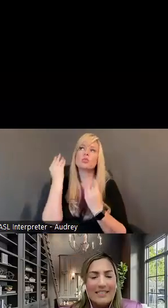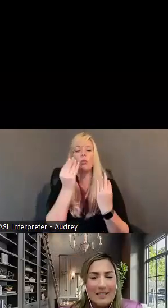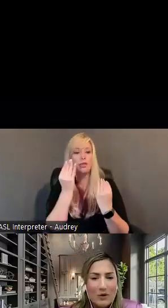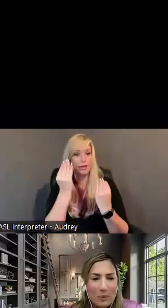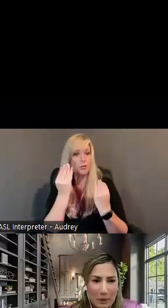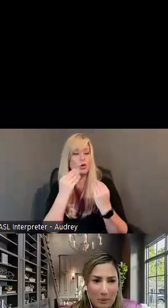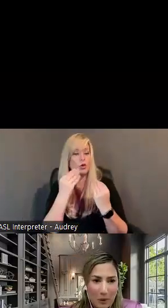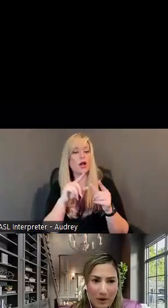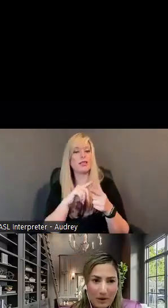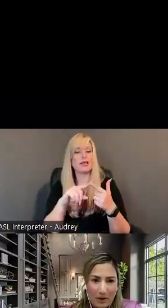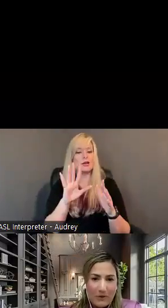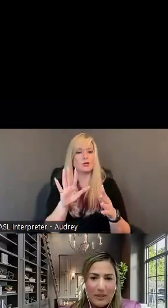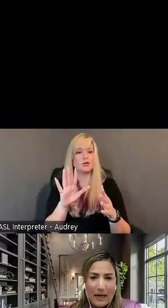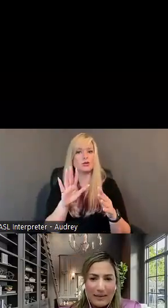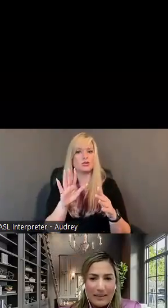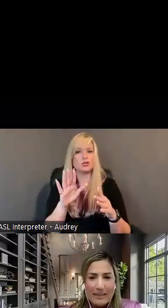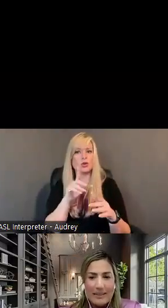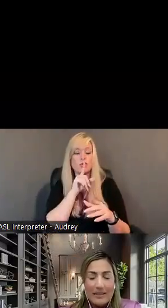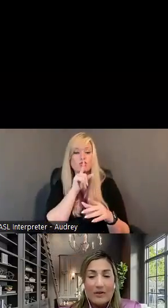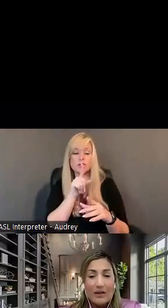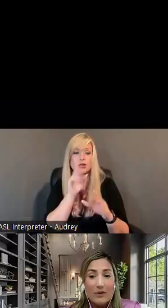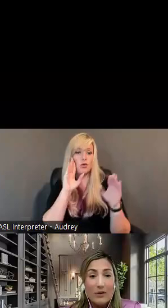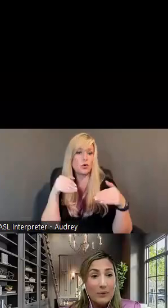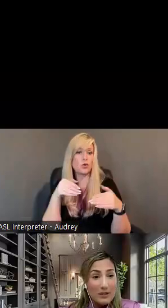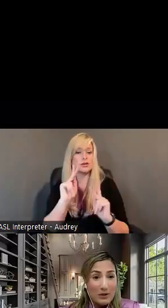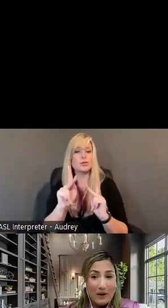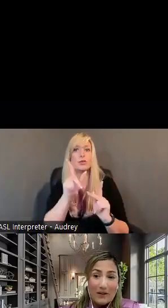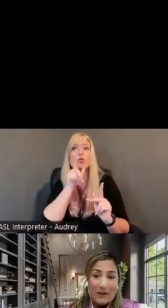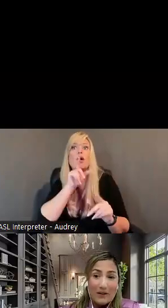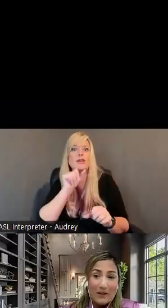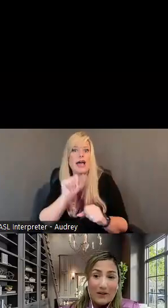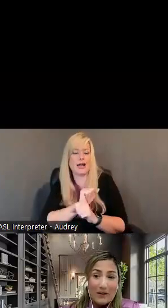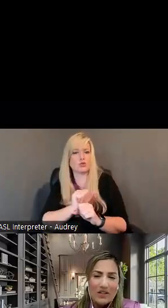center the people with the lived realities. Then I'll cover the research methodology,